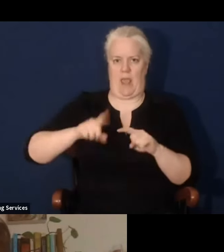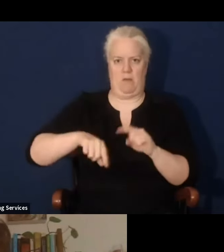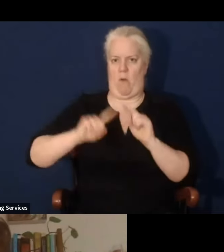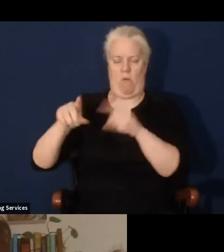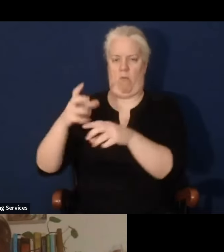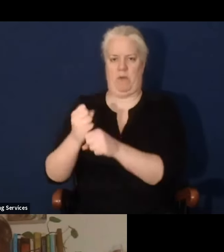So I believe, Dr. Ige please jump in if I'm wrong, once the federal guidance comes down for the private pharmacies, that's when we will see underlying conditions. But we don't have a time stamp for that.